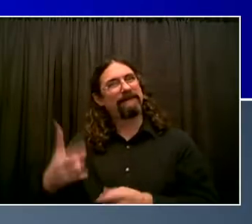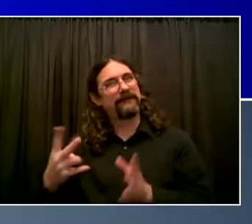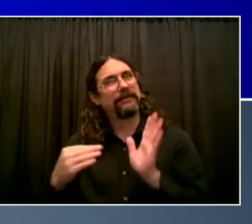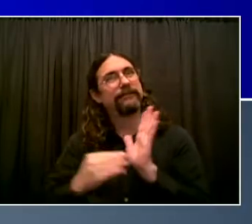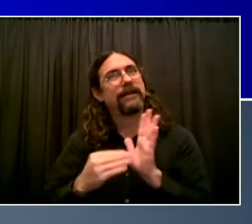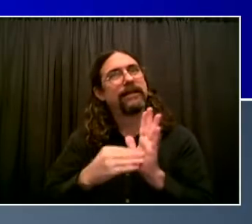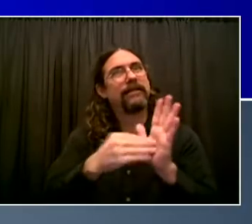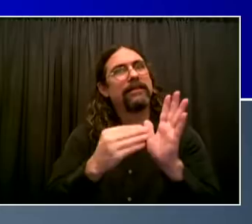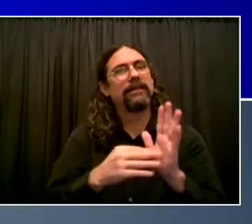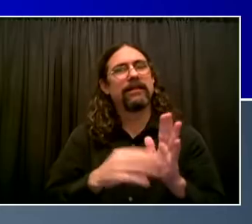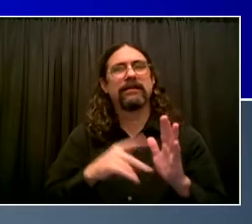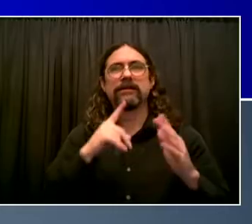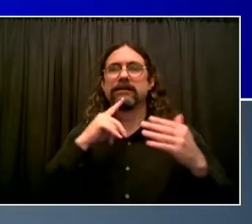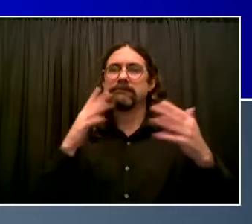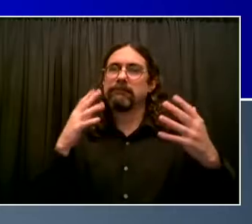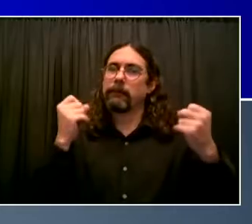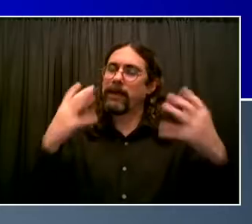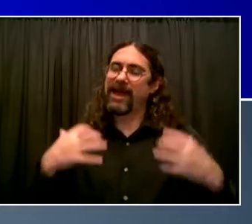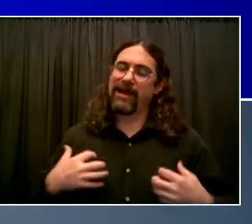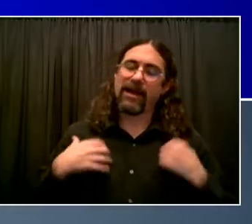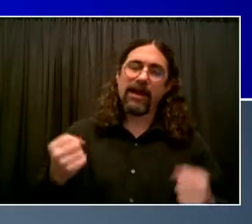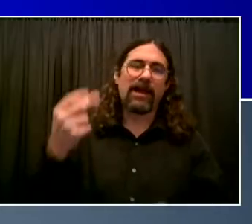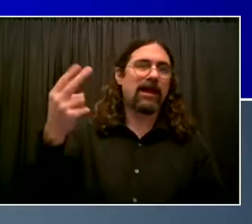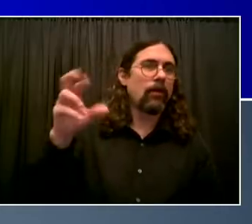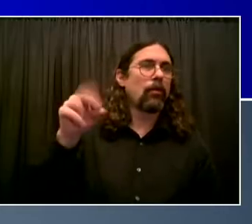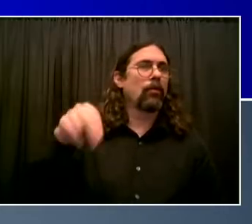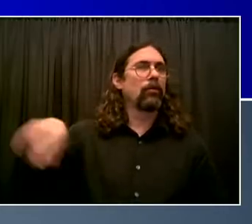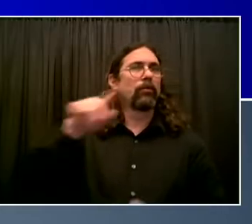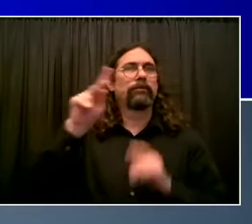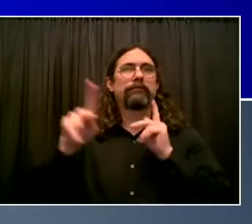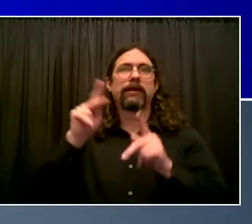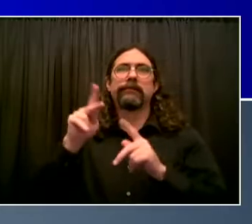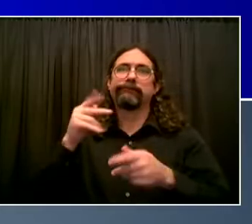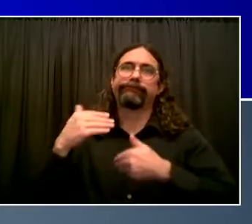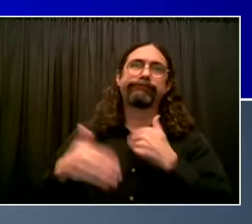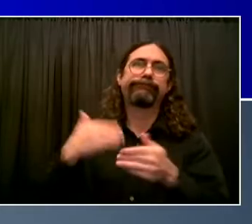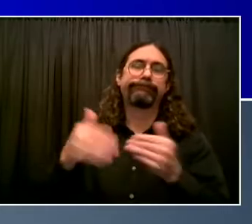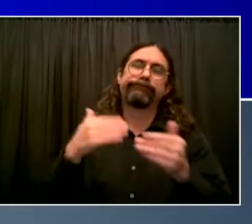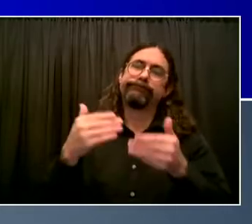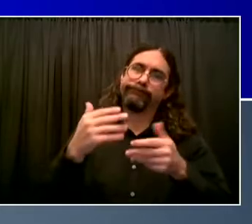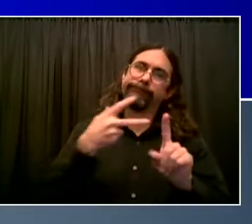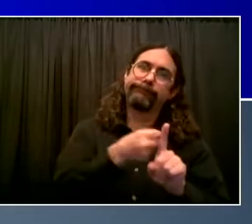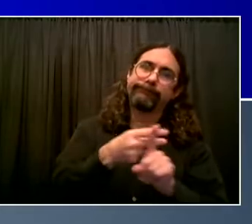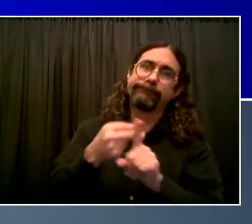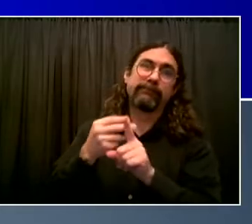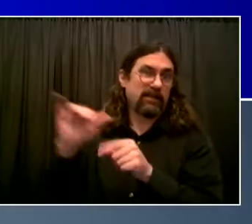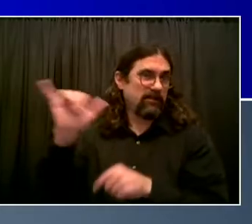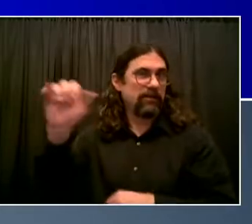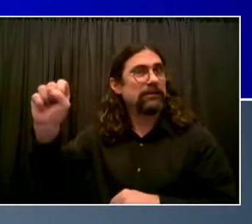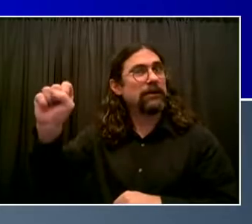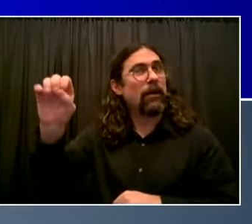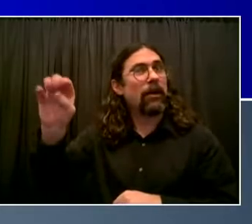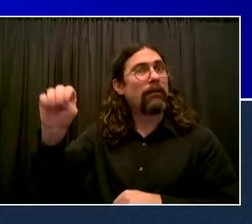GREAT CREDIT TO ALL OF THE FOLKS OUT THERE WHO MADE THAT HAPPEN. ALL OF THE HEALTHCARE HEROS